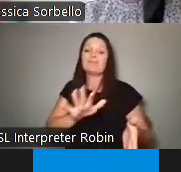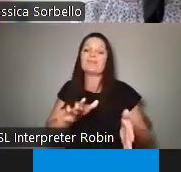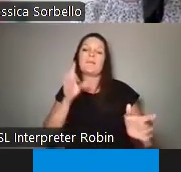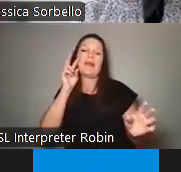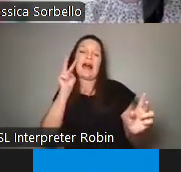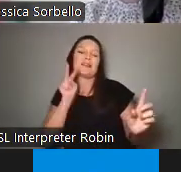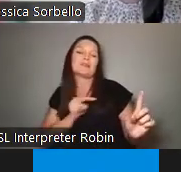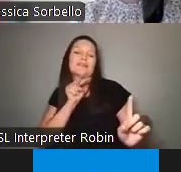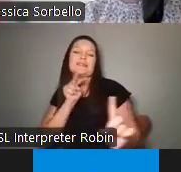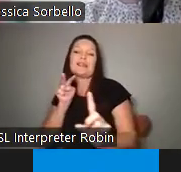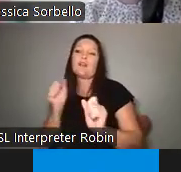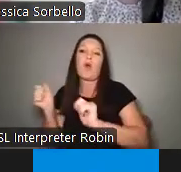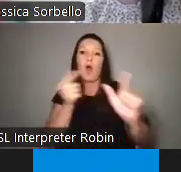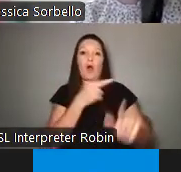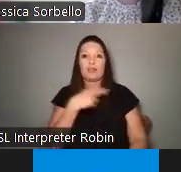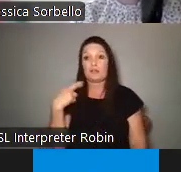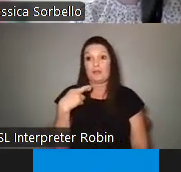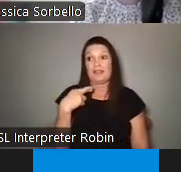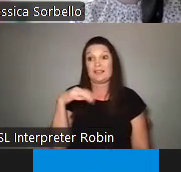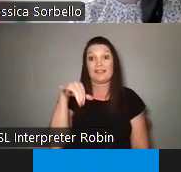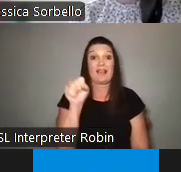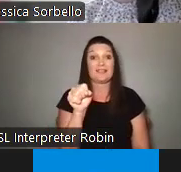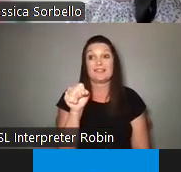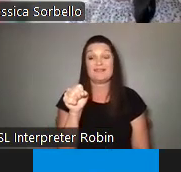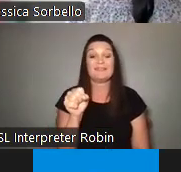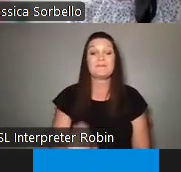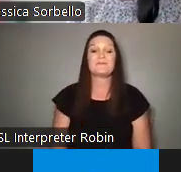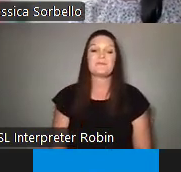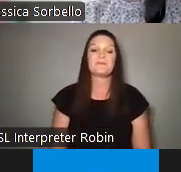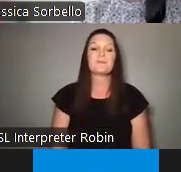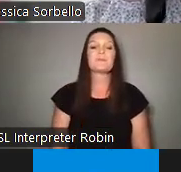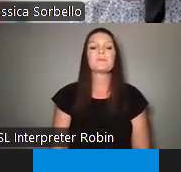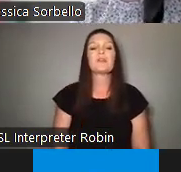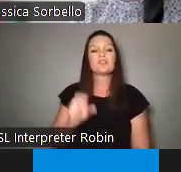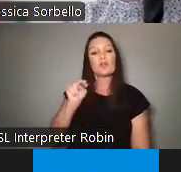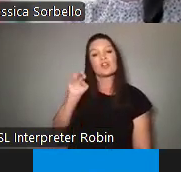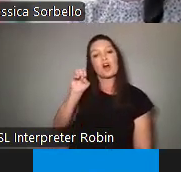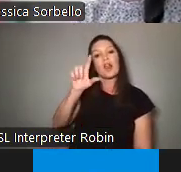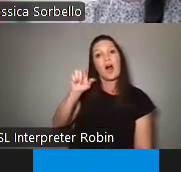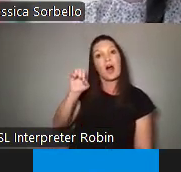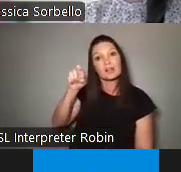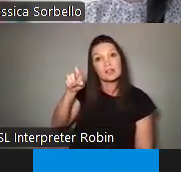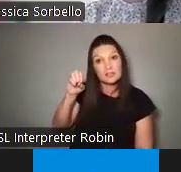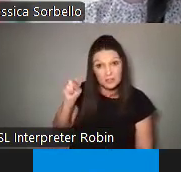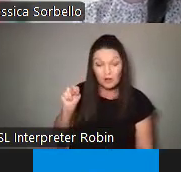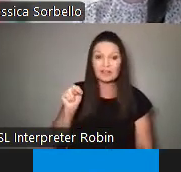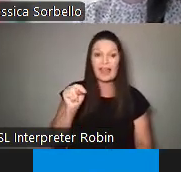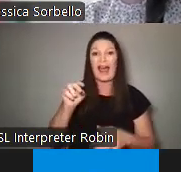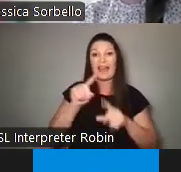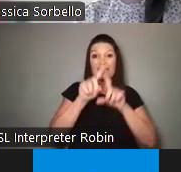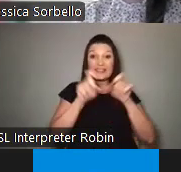naloxone and test strips for fentanyl